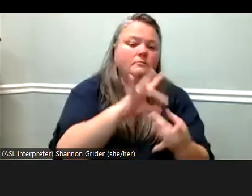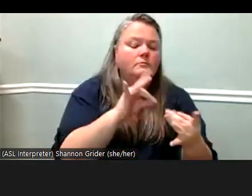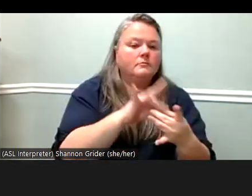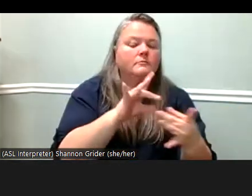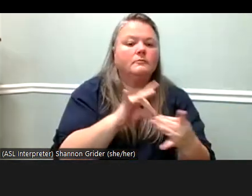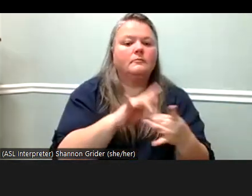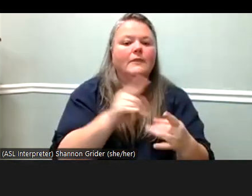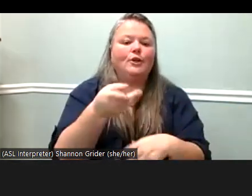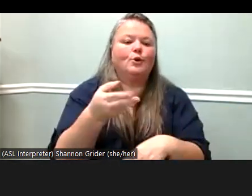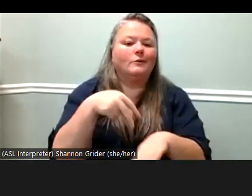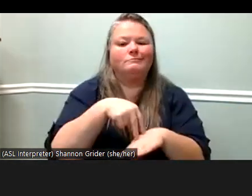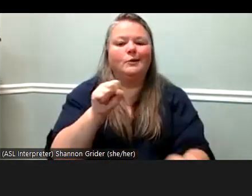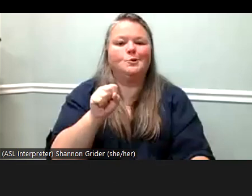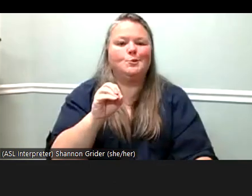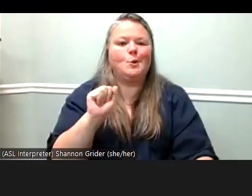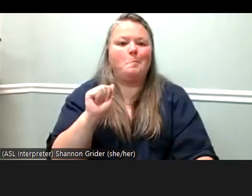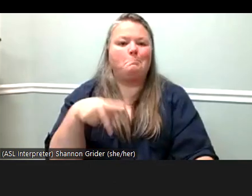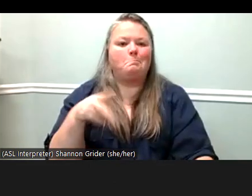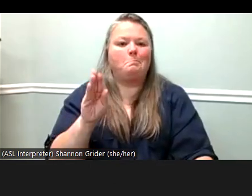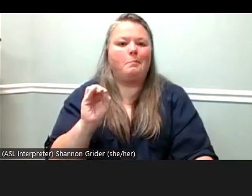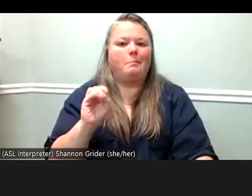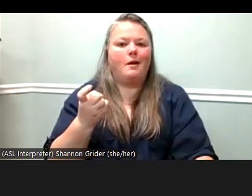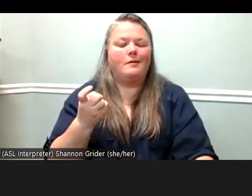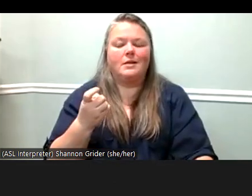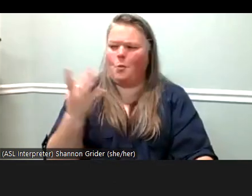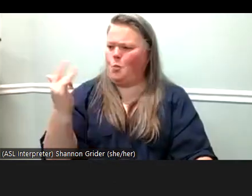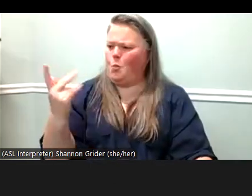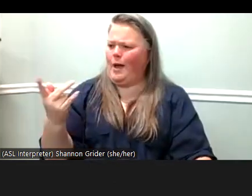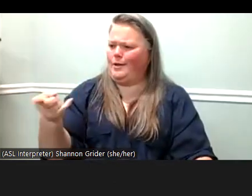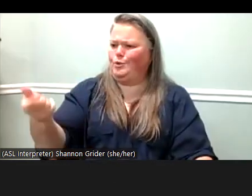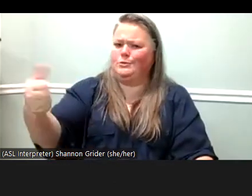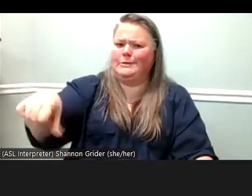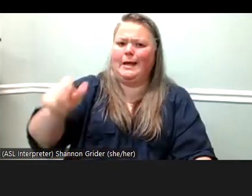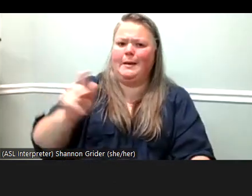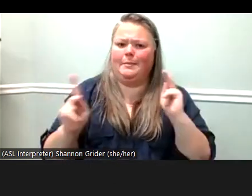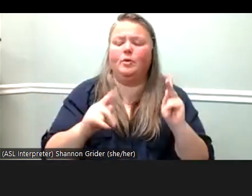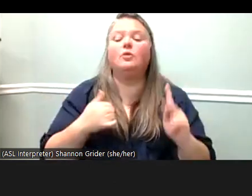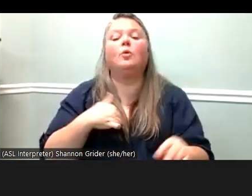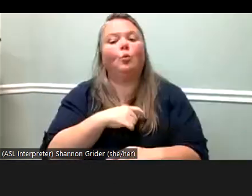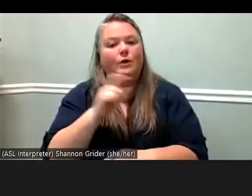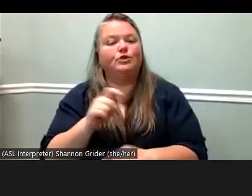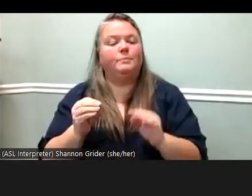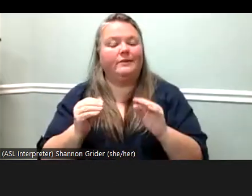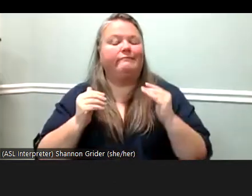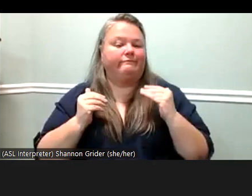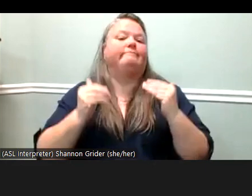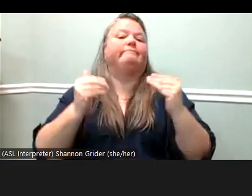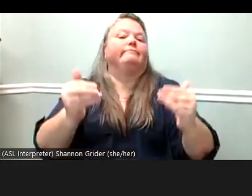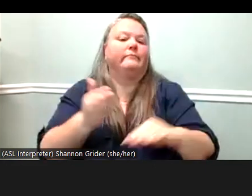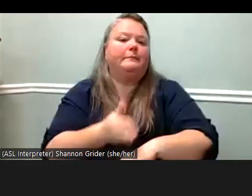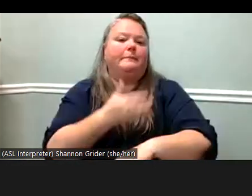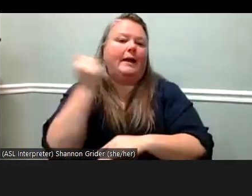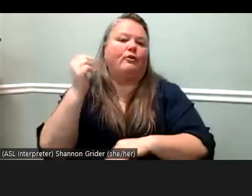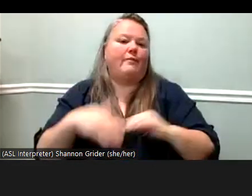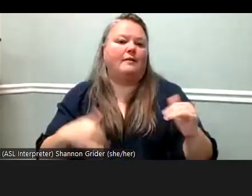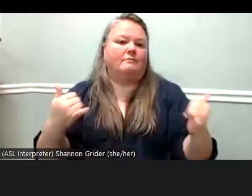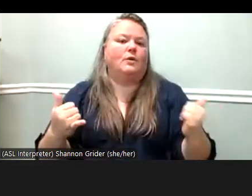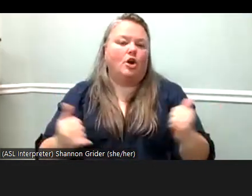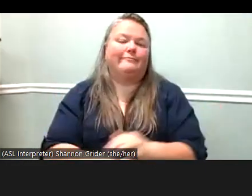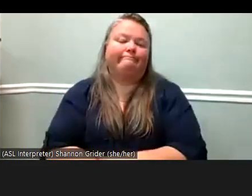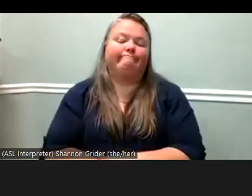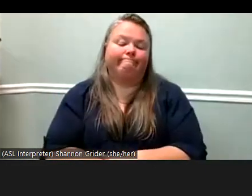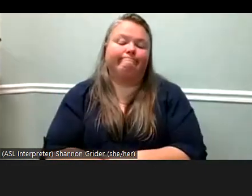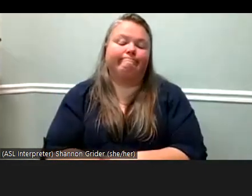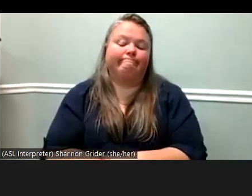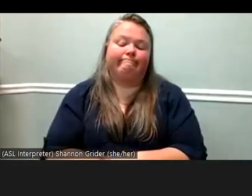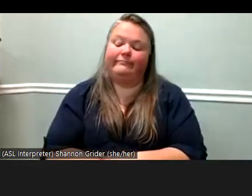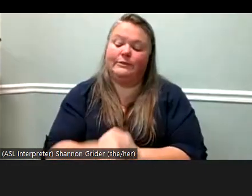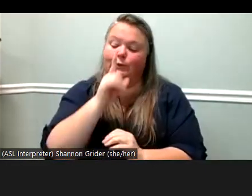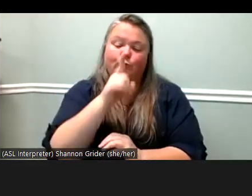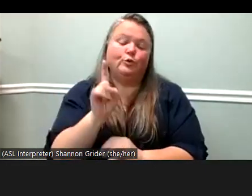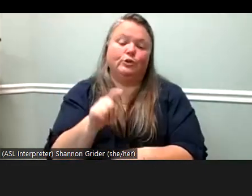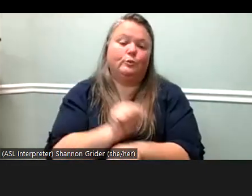FOR PEOPLE TO FINALLY REACH OUT FOR HELP AND WANT THAT ASSIST I CAN'T THINKS AND THEN TO BE TOLD THEY CAN'T GET IT, SO WE ARE ABSOLUTELY TRYING TO PARTNER. I LOVE